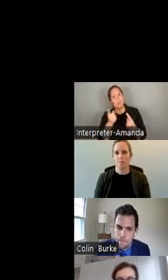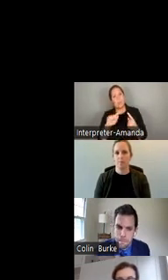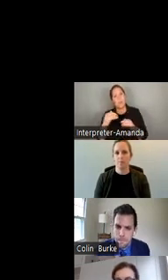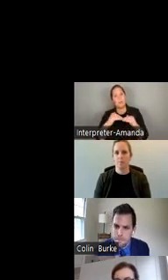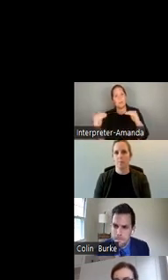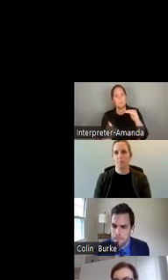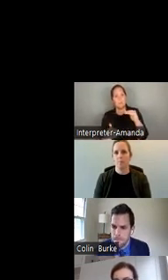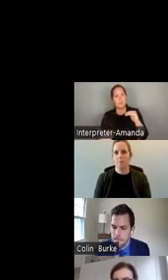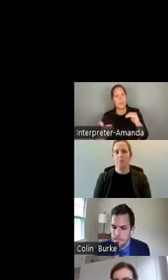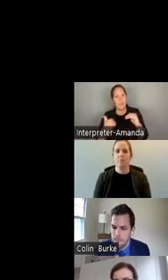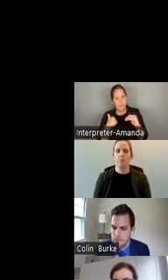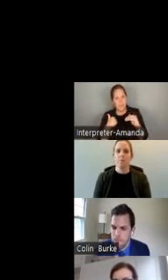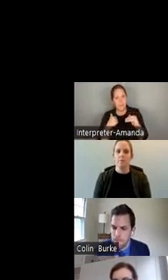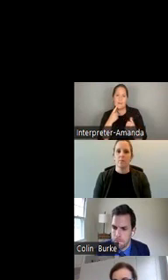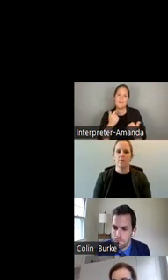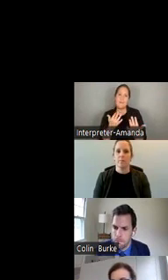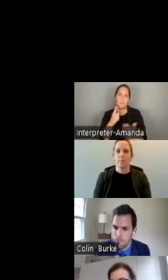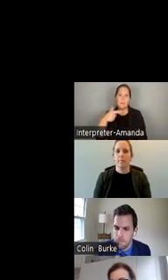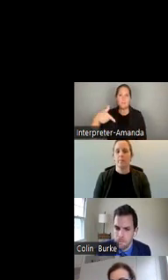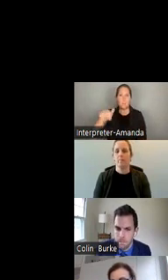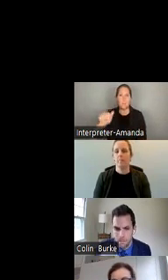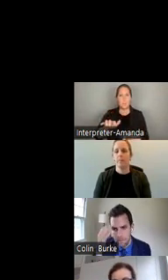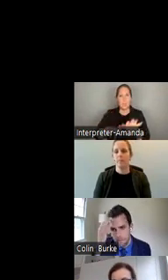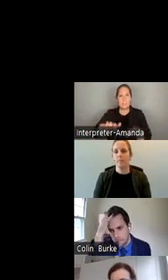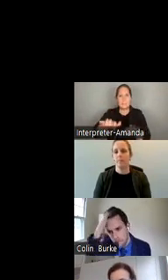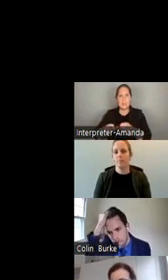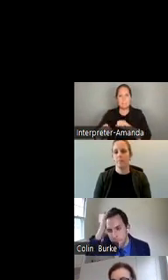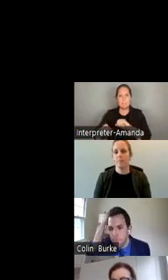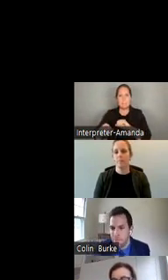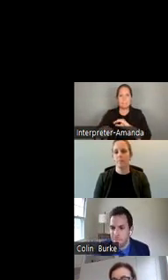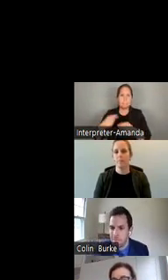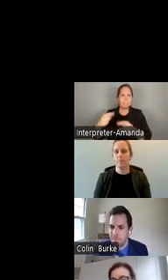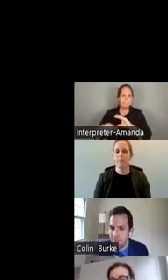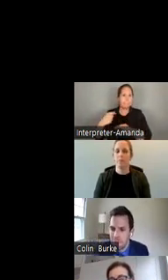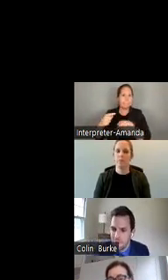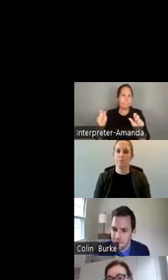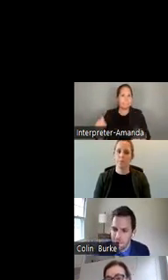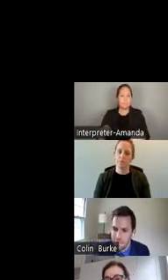um I'm waiting for people to put things in the Q a um I could ask you a question first which is I